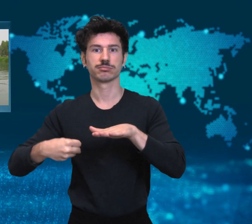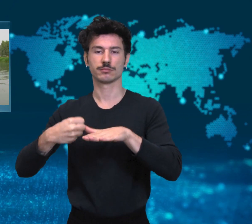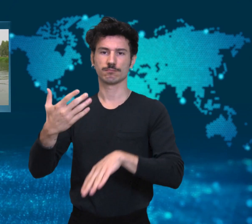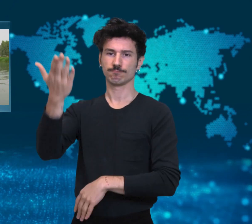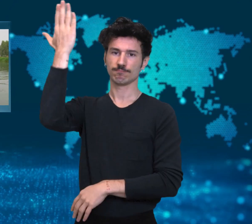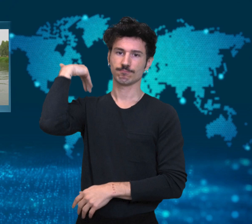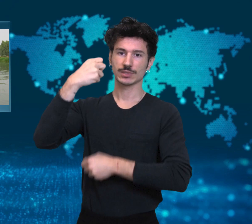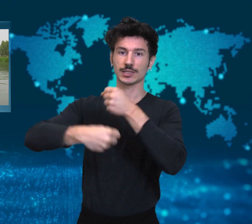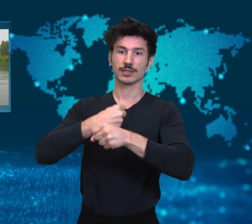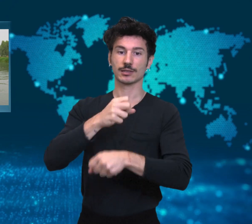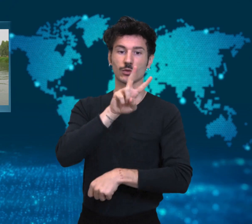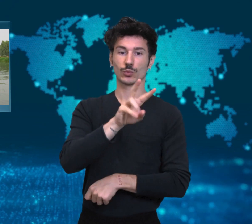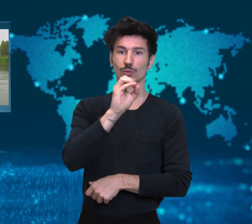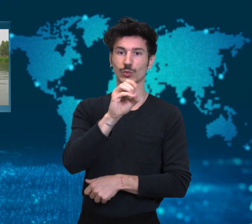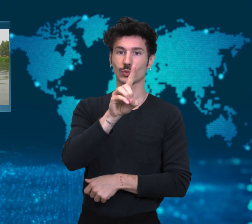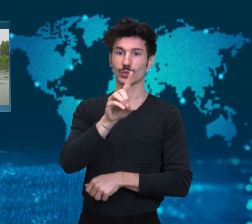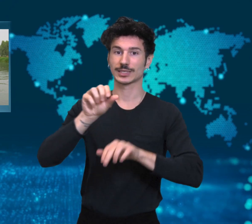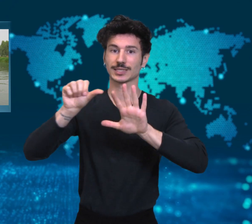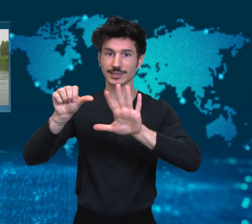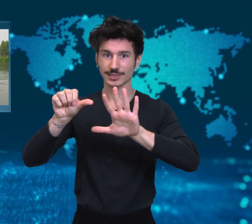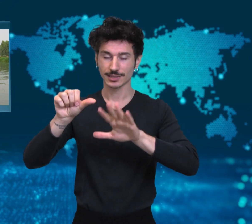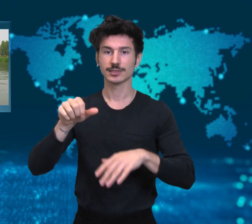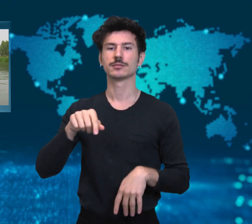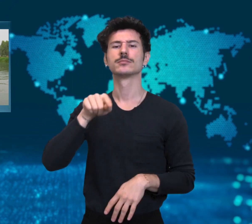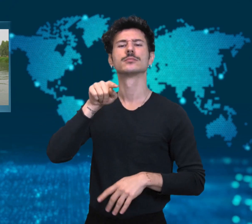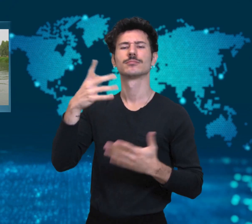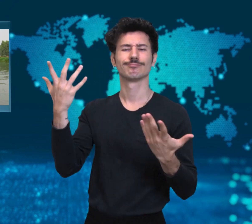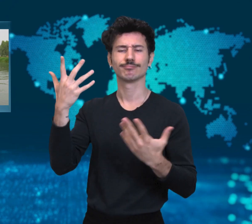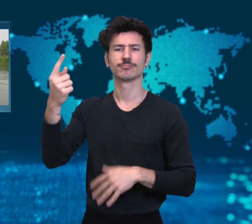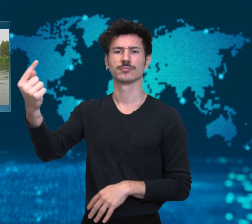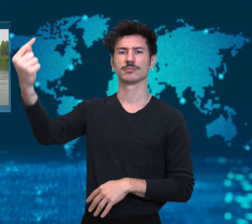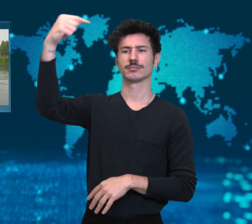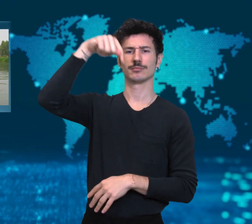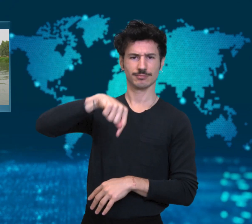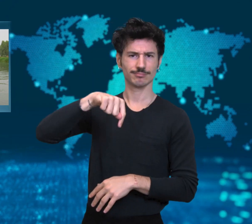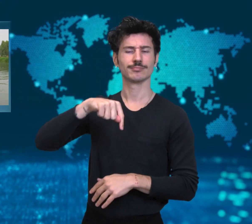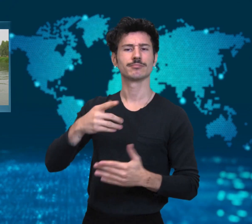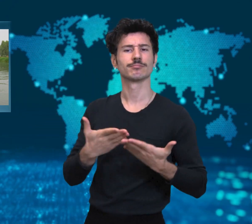was kidnapped in 2016 when she was helping orphans